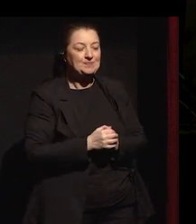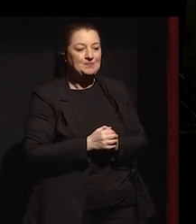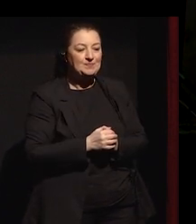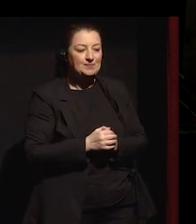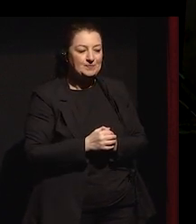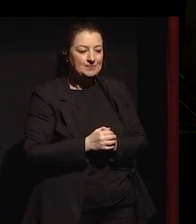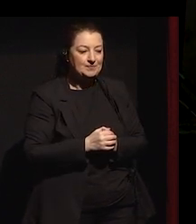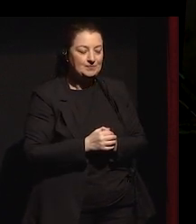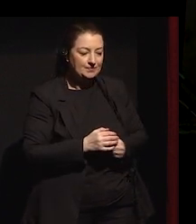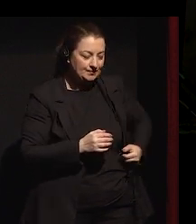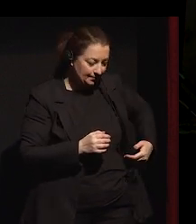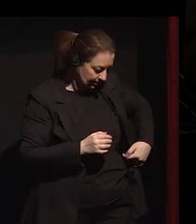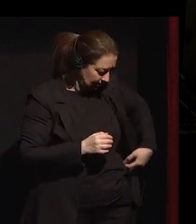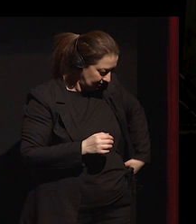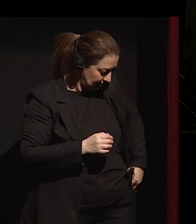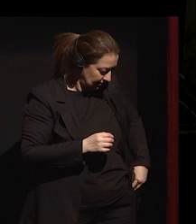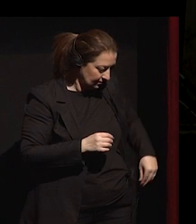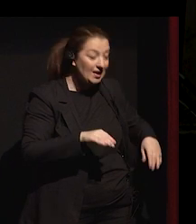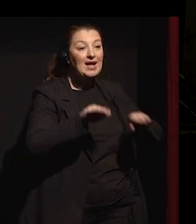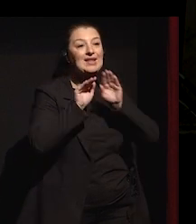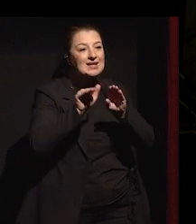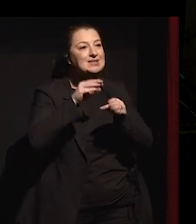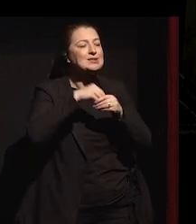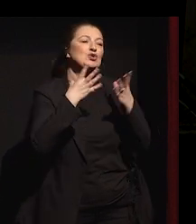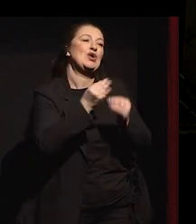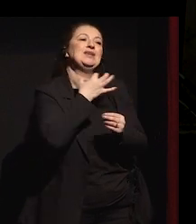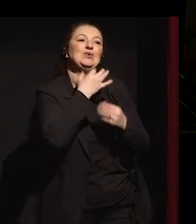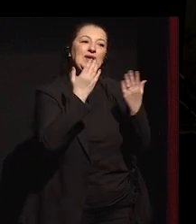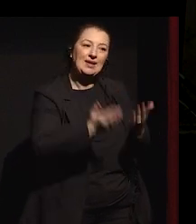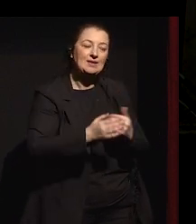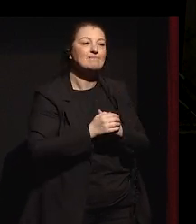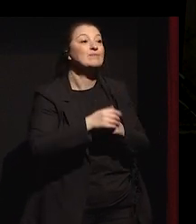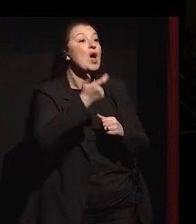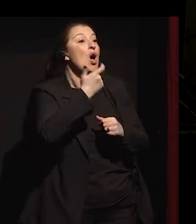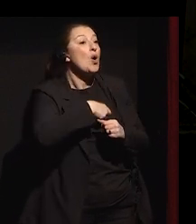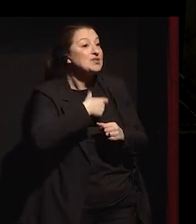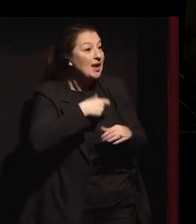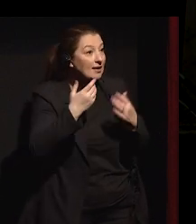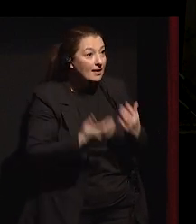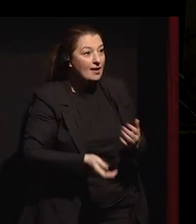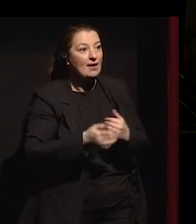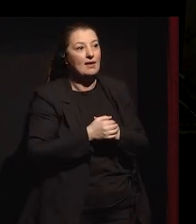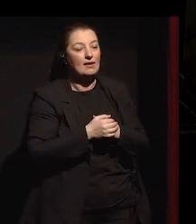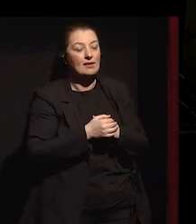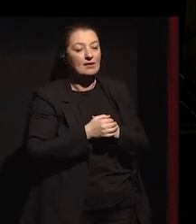the whole municipality for their support, particularly around the thinkings. It was great working with the municipality